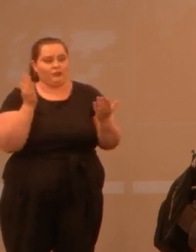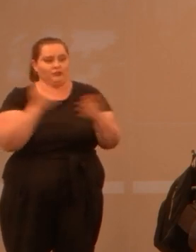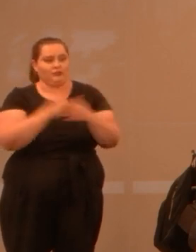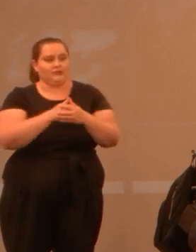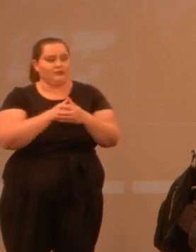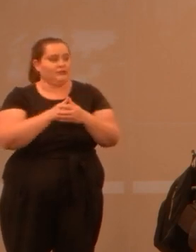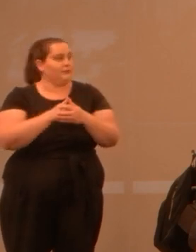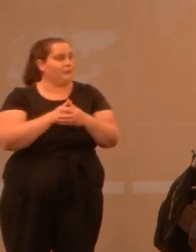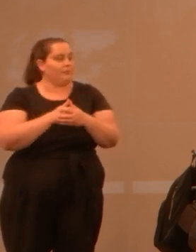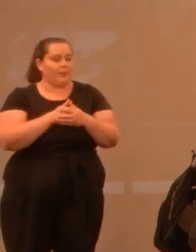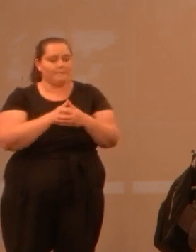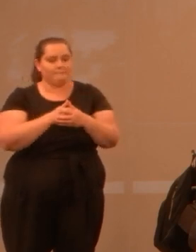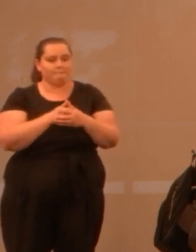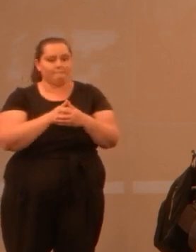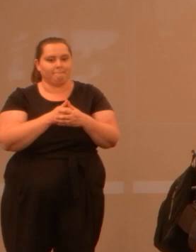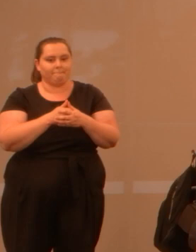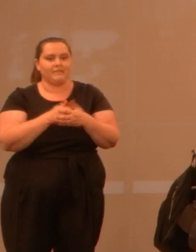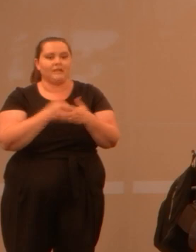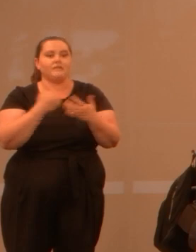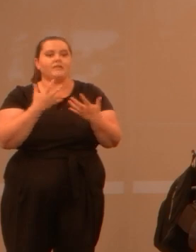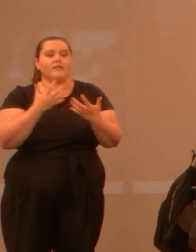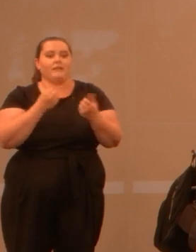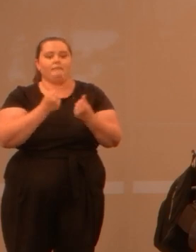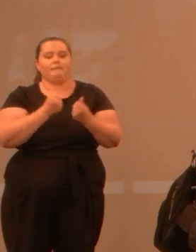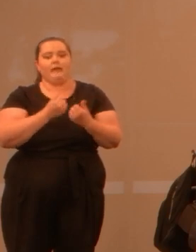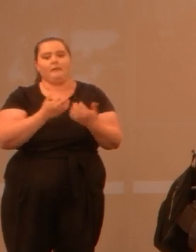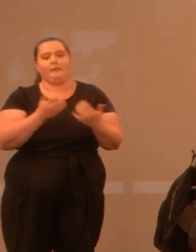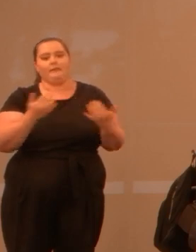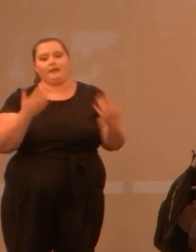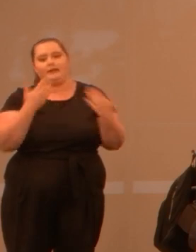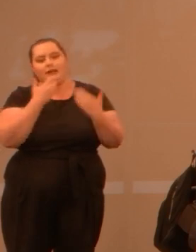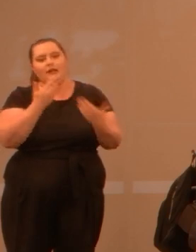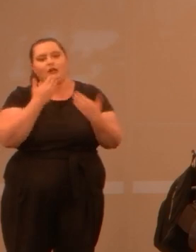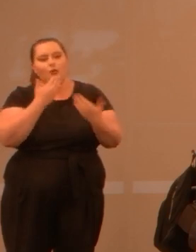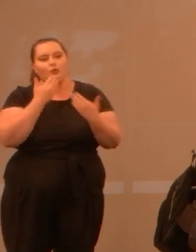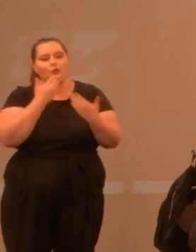So there are a heap of thank yous that all make things like